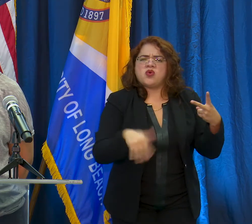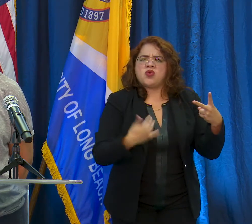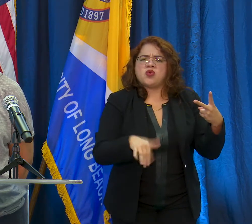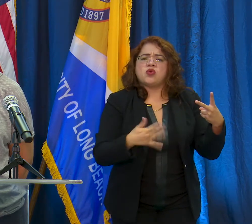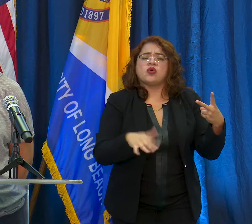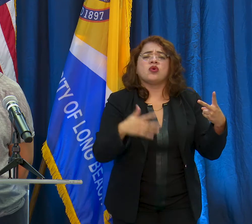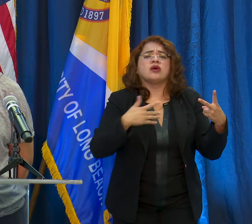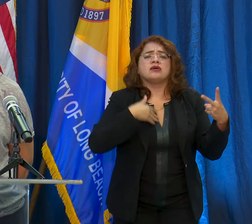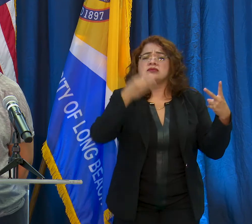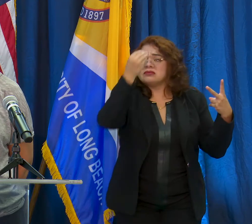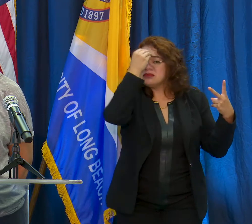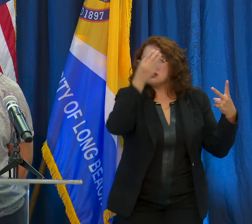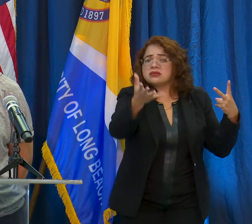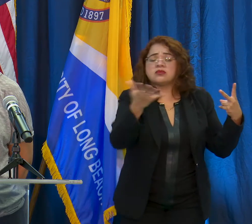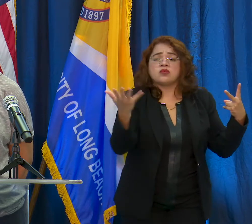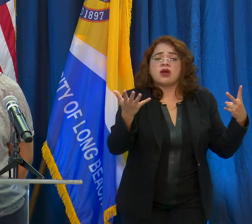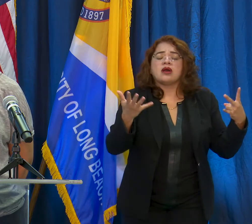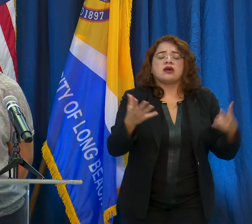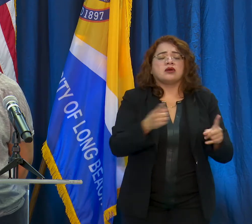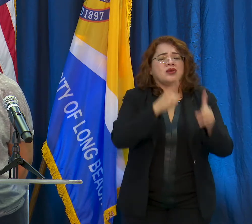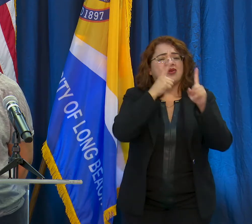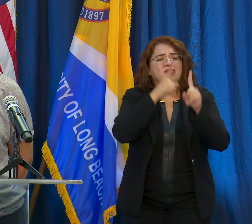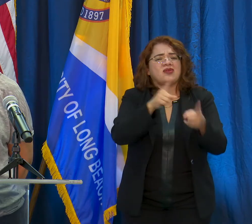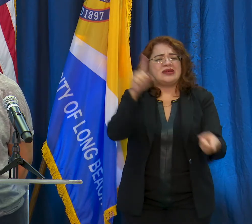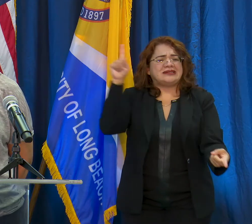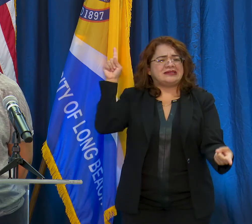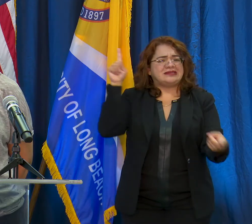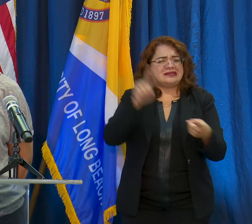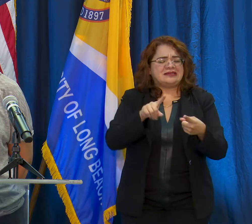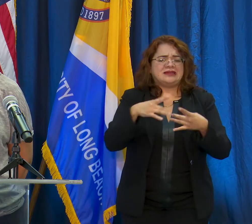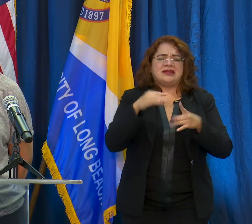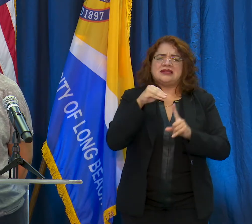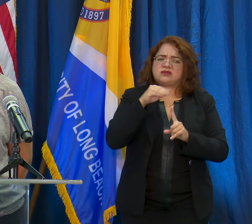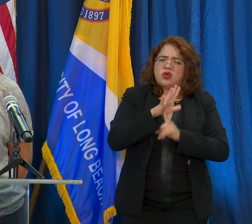to reduce transmission we need to be vigilant about wearing our